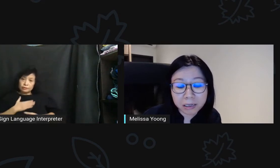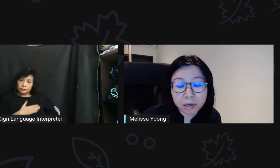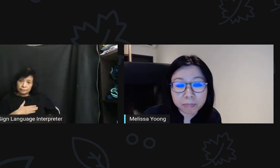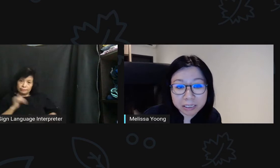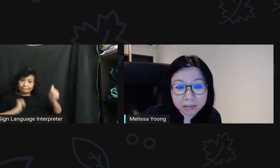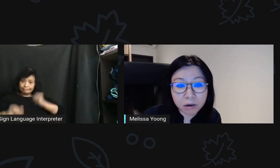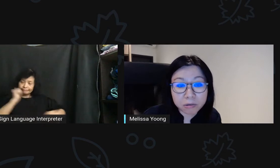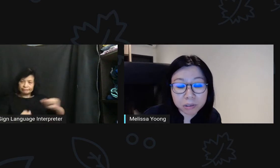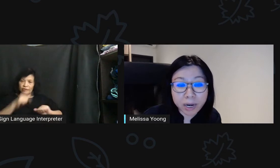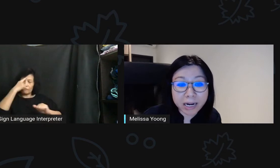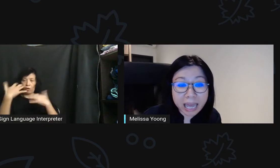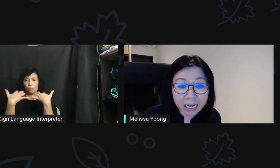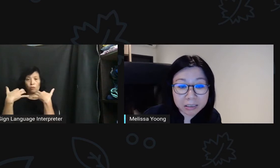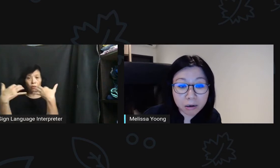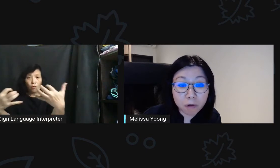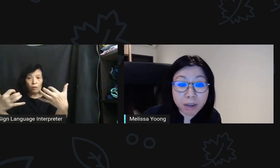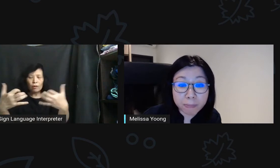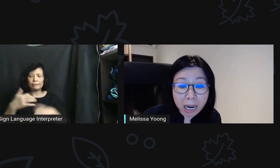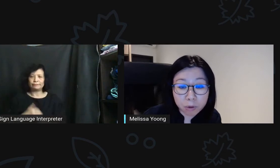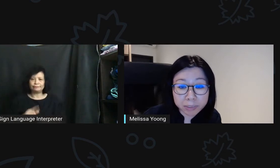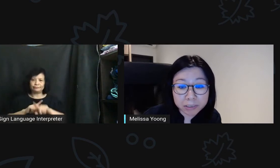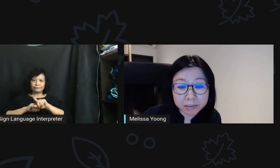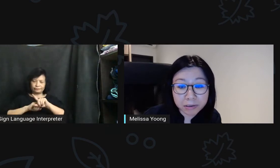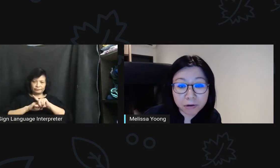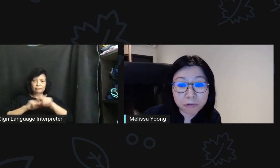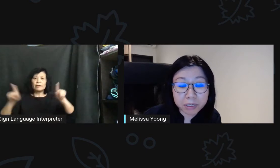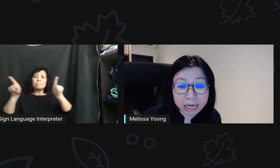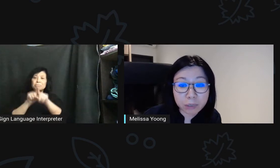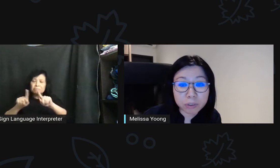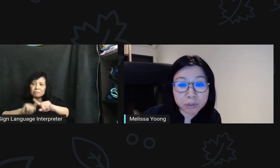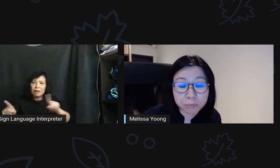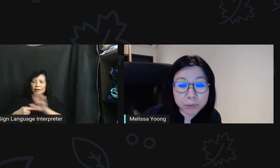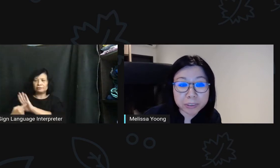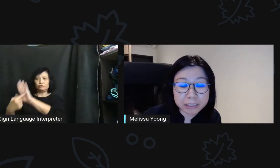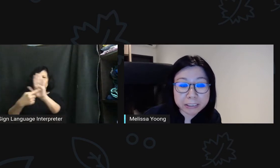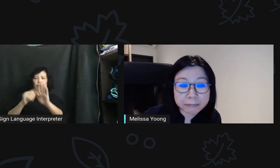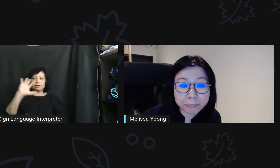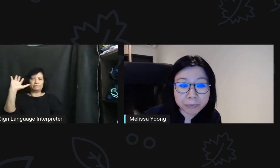but is also an act of empowerment for the language community,